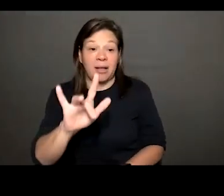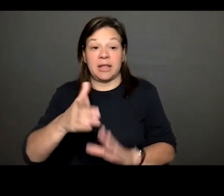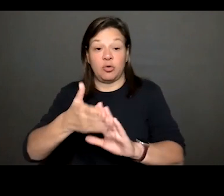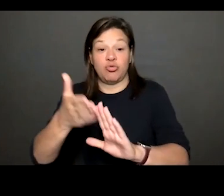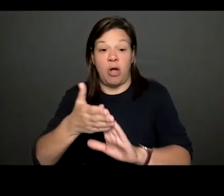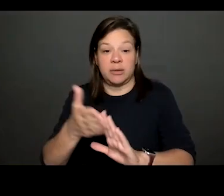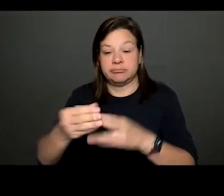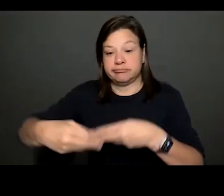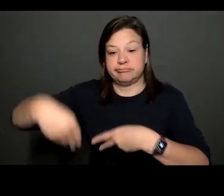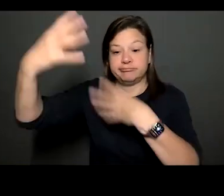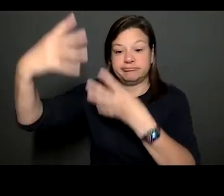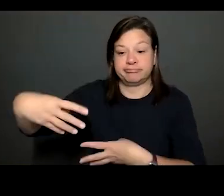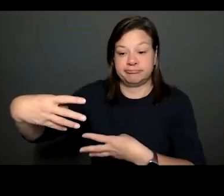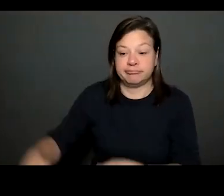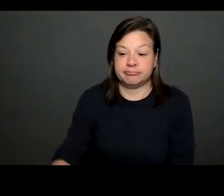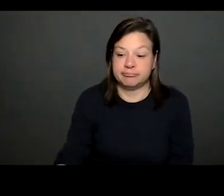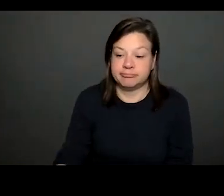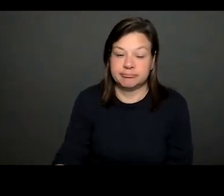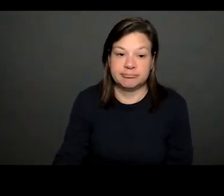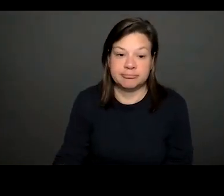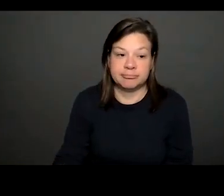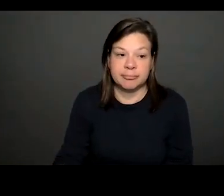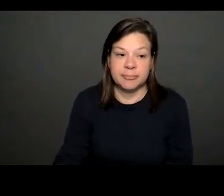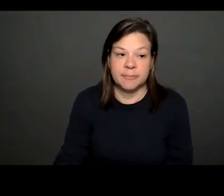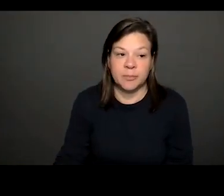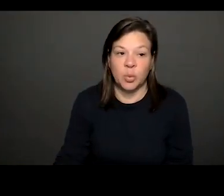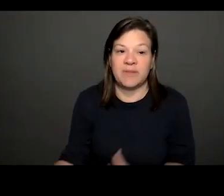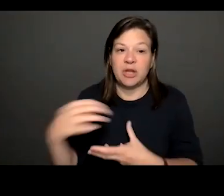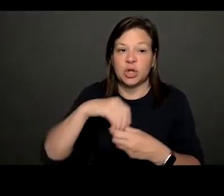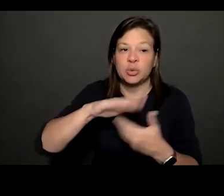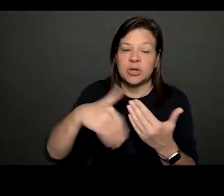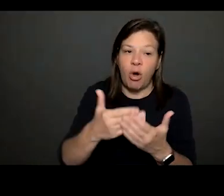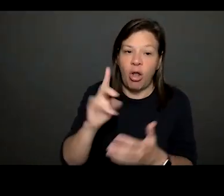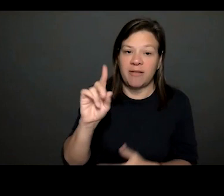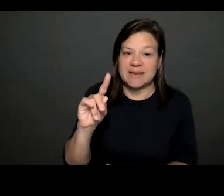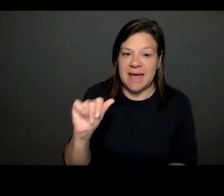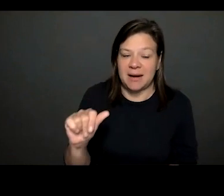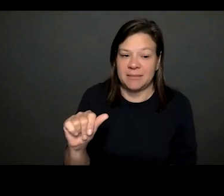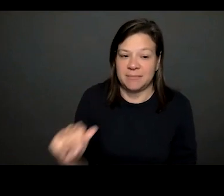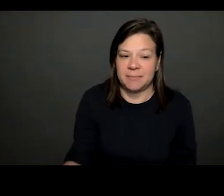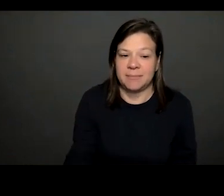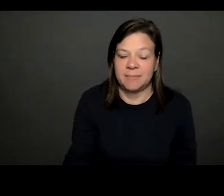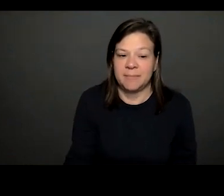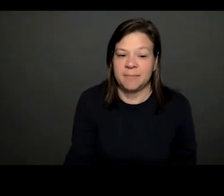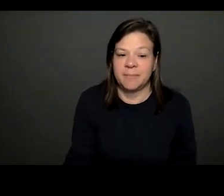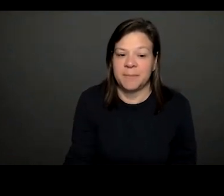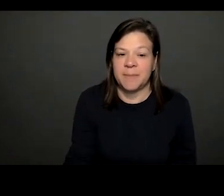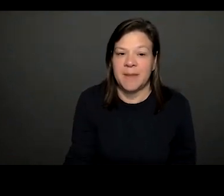OF THAT DATA. AND WE HAVE A LIST OF EACH OF THE CAMPS. THEIR START DATE, END DATE, ETC.